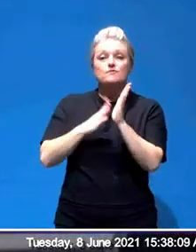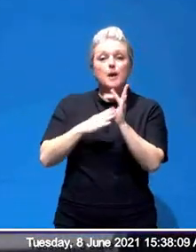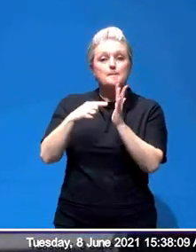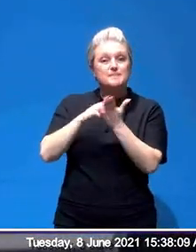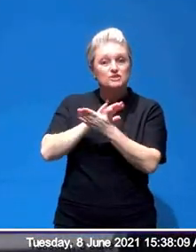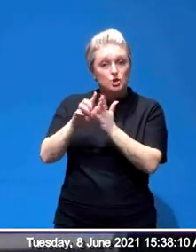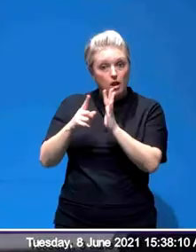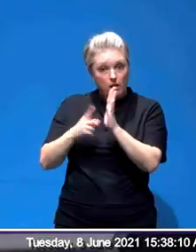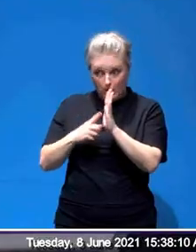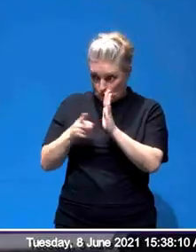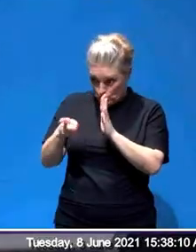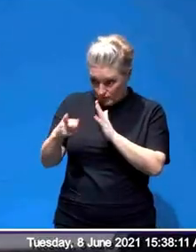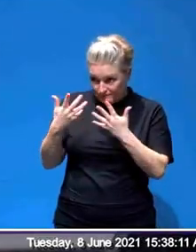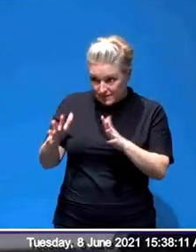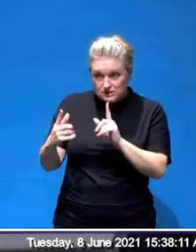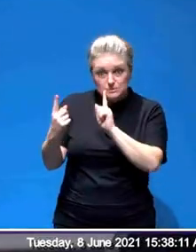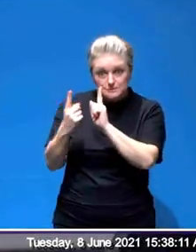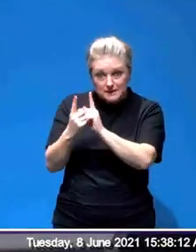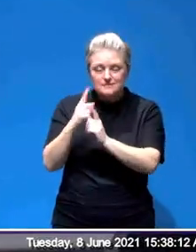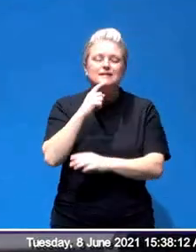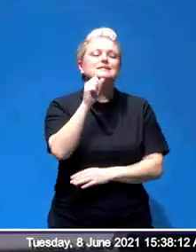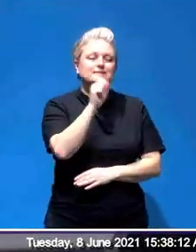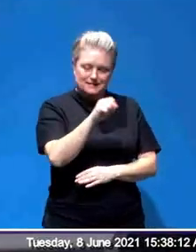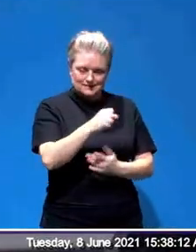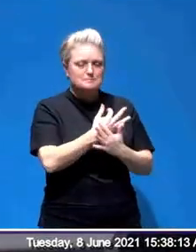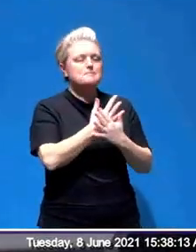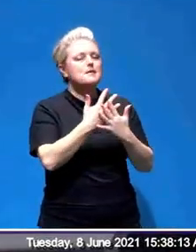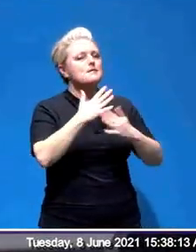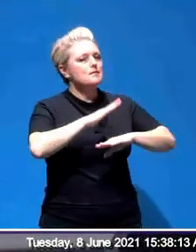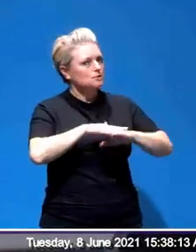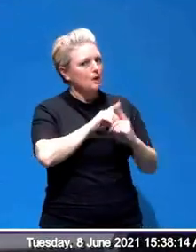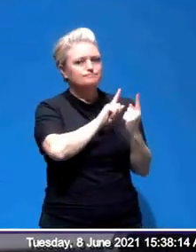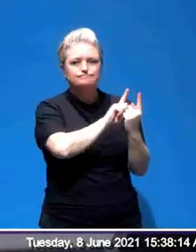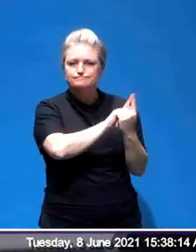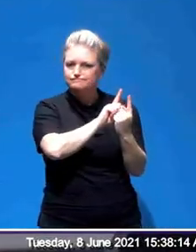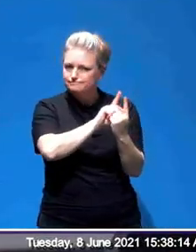How would you describe your relationships with the families of both Mitchell and Daniel?